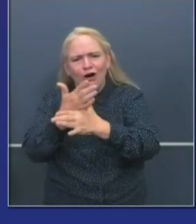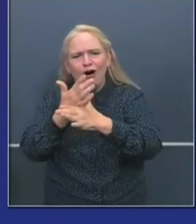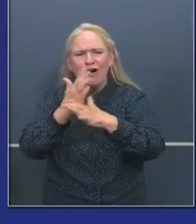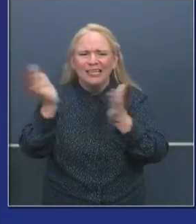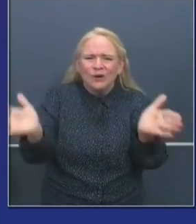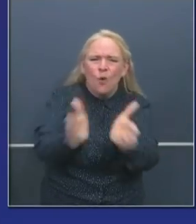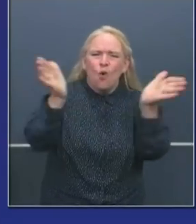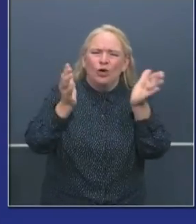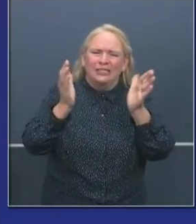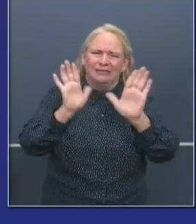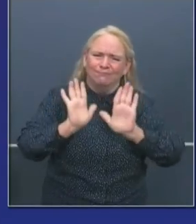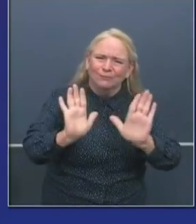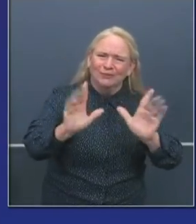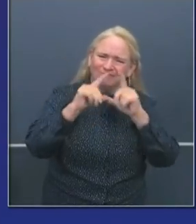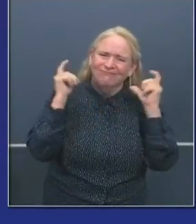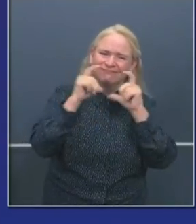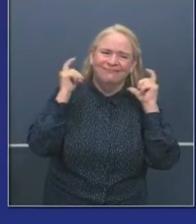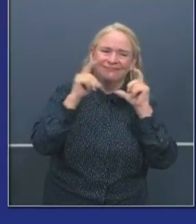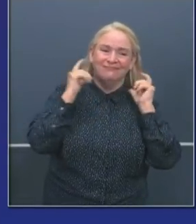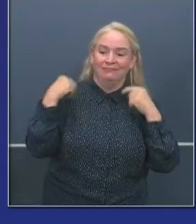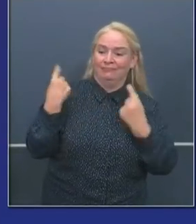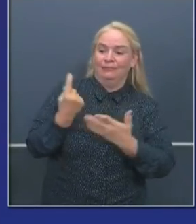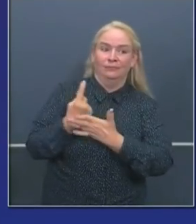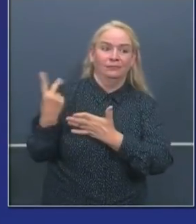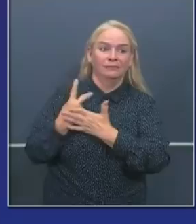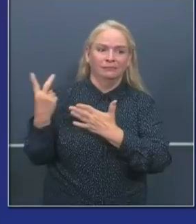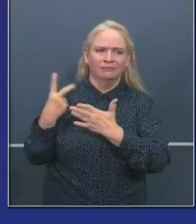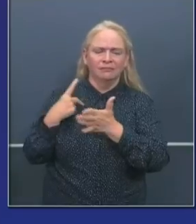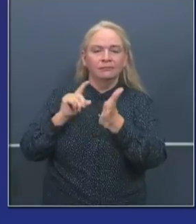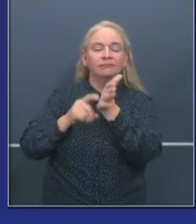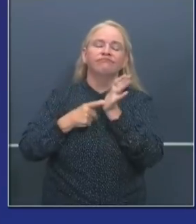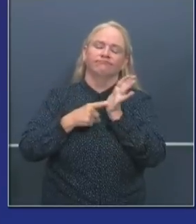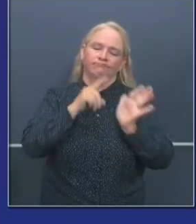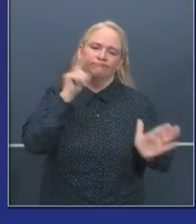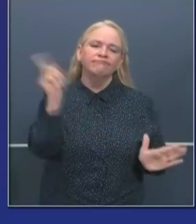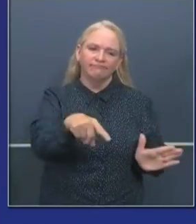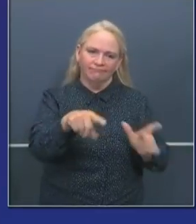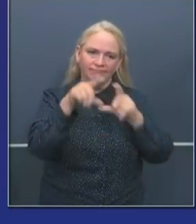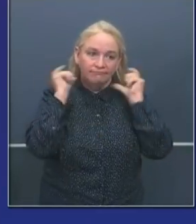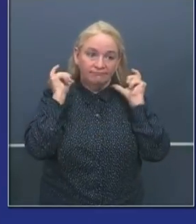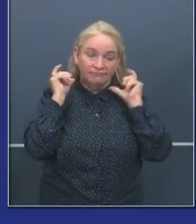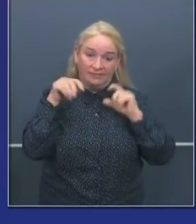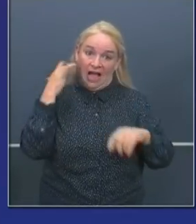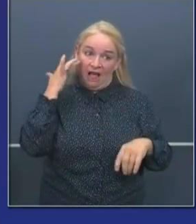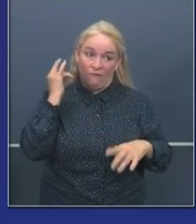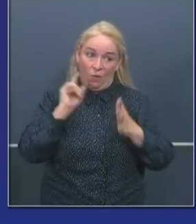OF THESE PRESENTATIONS BEEN ENCOURAGING YOU TO WEAR MASKS. OF COURSE LAST NUMBER OF WEEKS